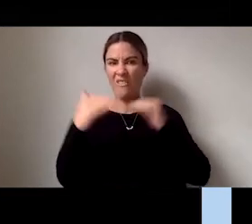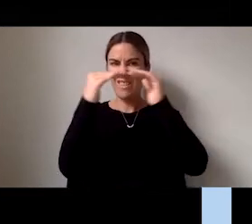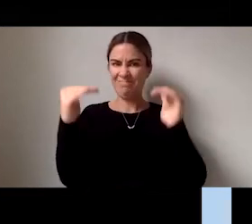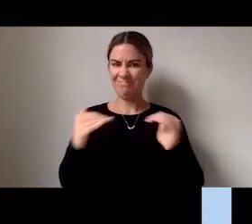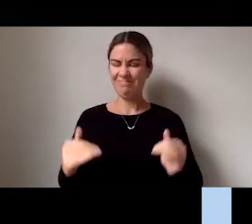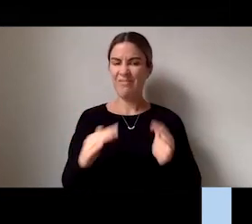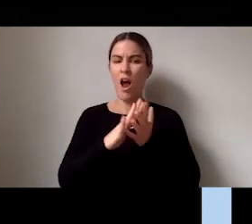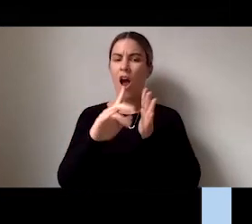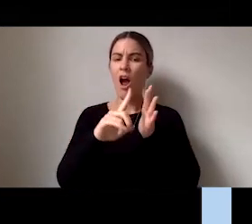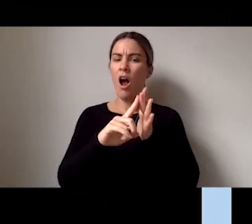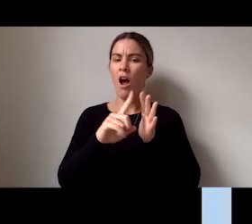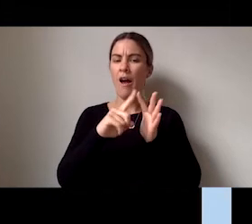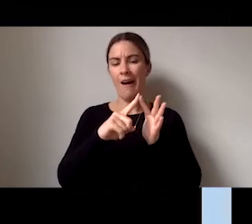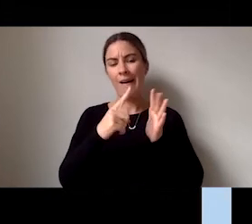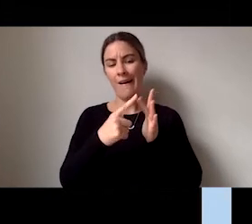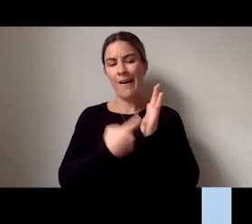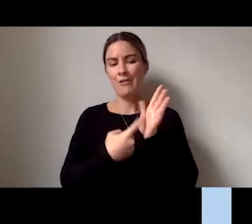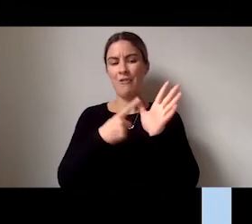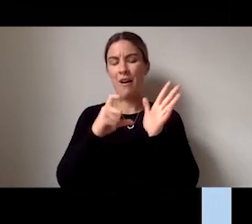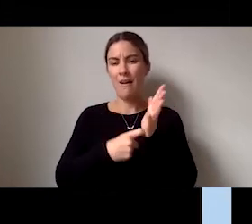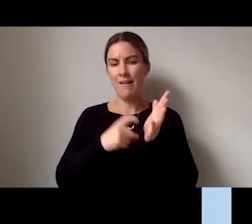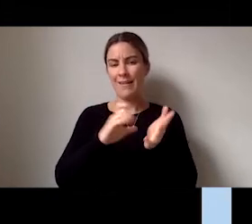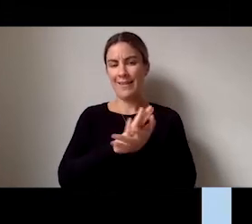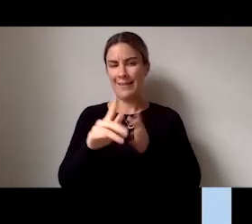So, on-screen at the moment is a slide reading,